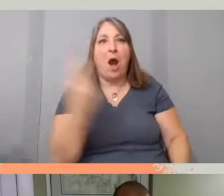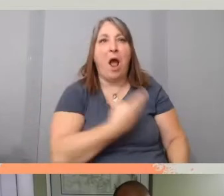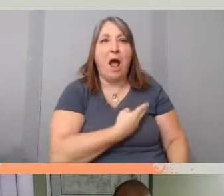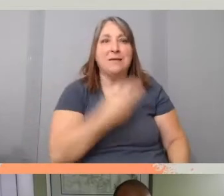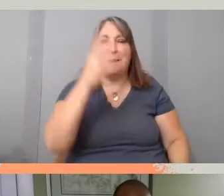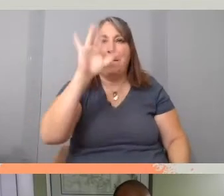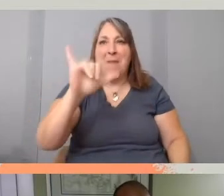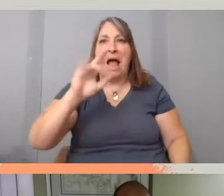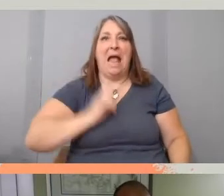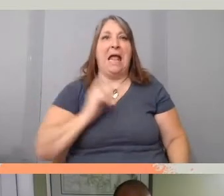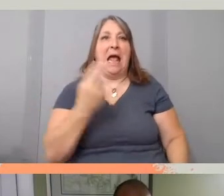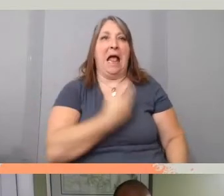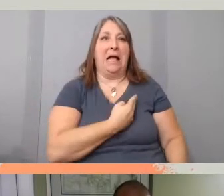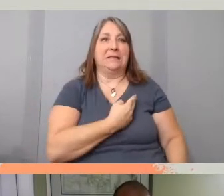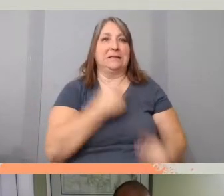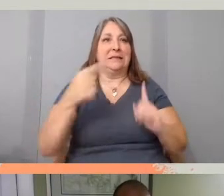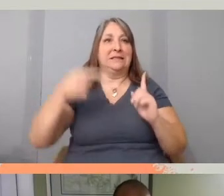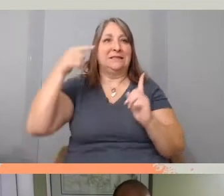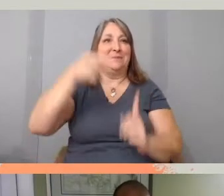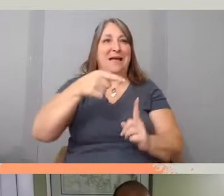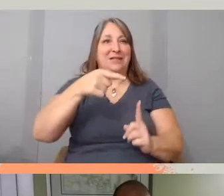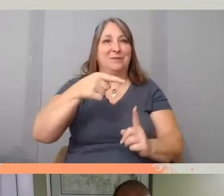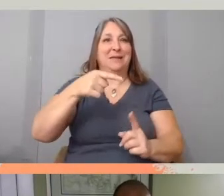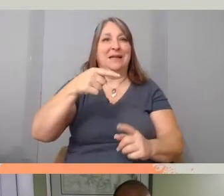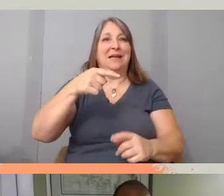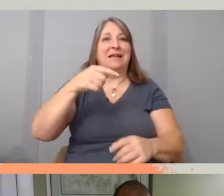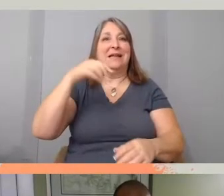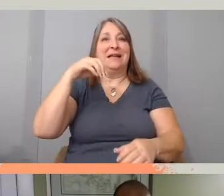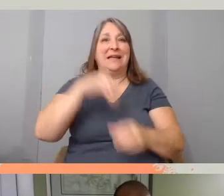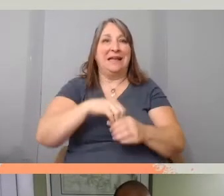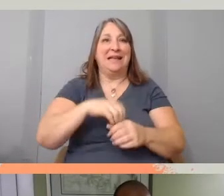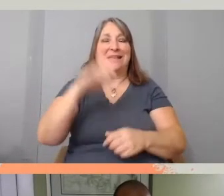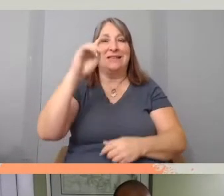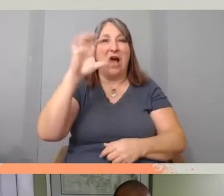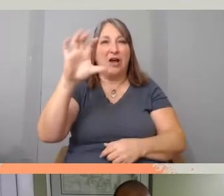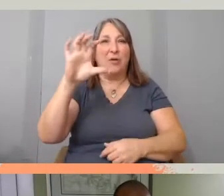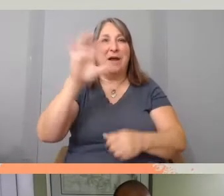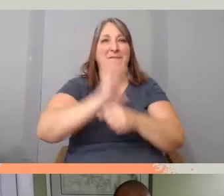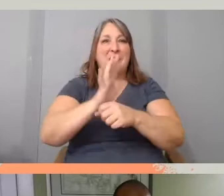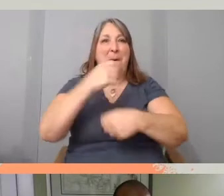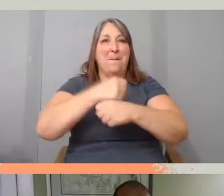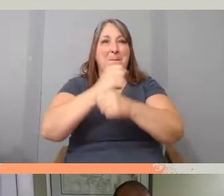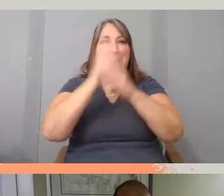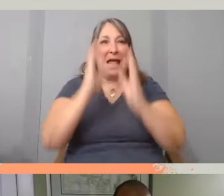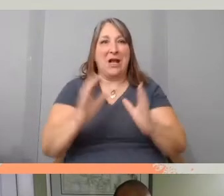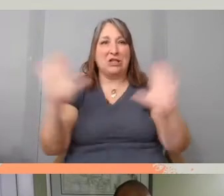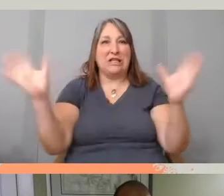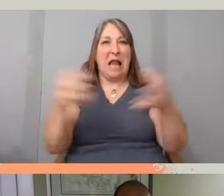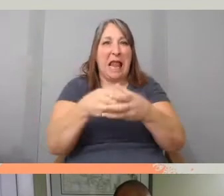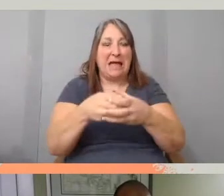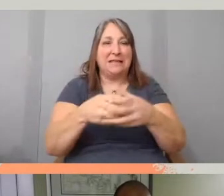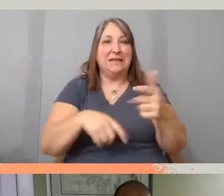especially being in the undocumented filmmakers collective and for dark and Black girls of mafia,